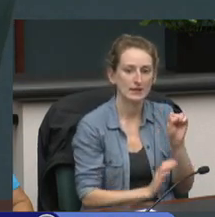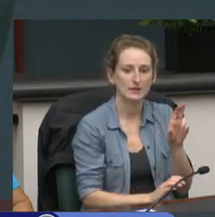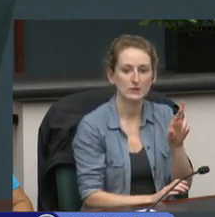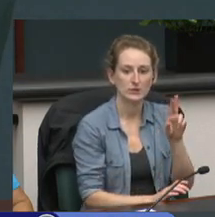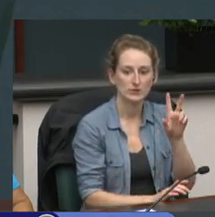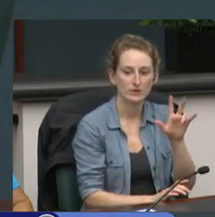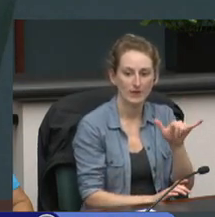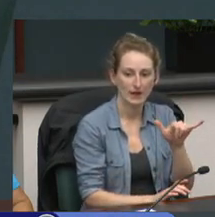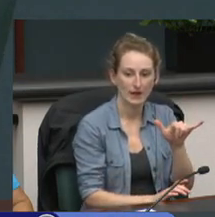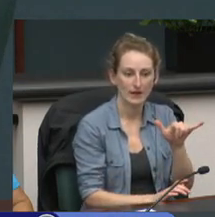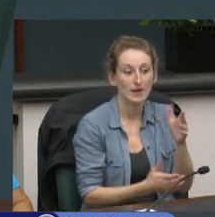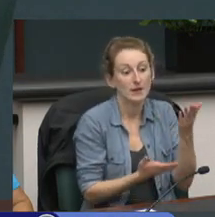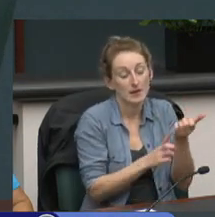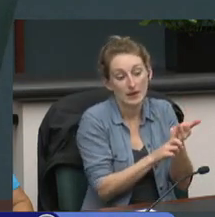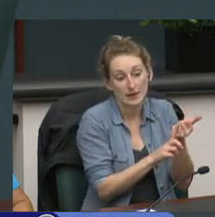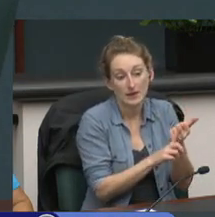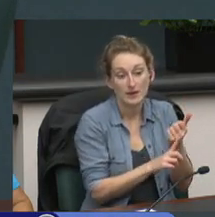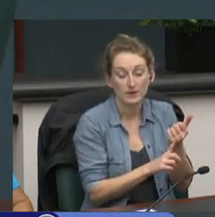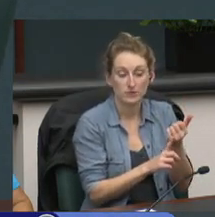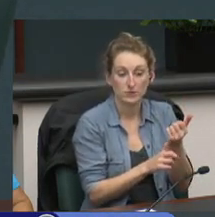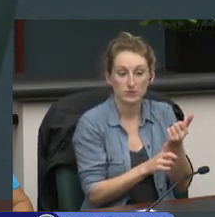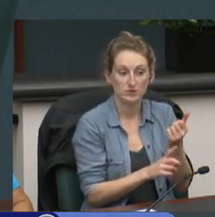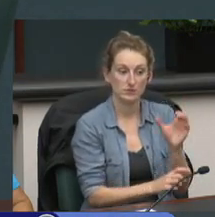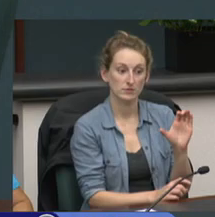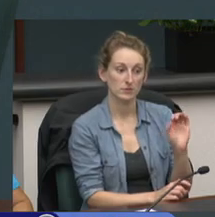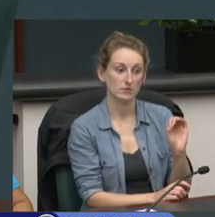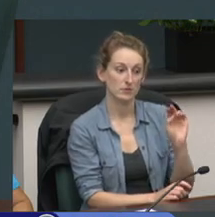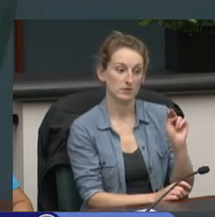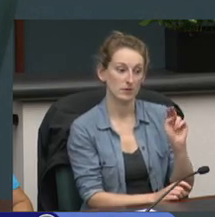structures which means by themselves they're not worthy of coming to Council